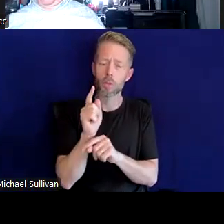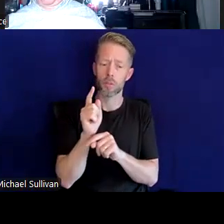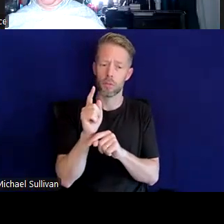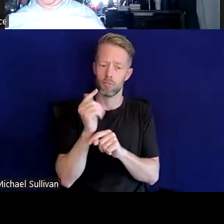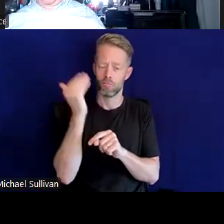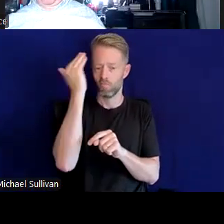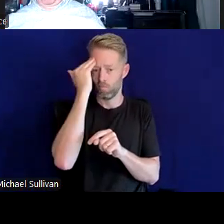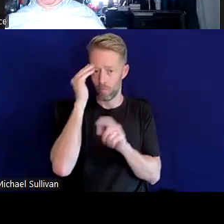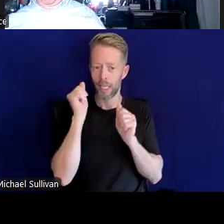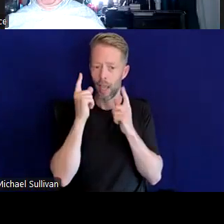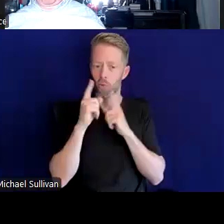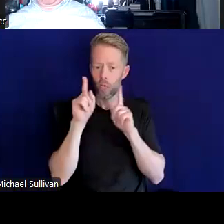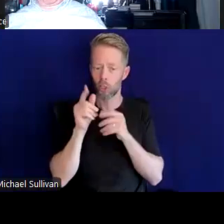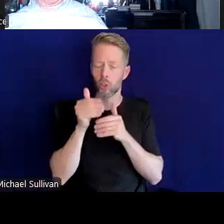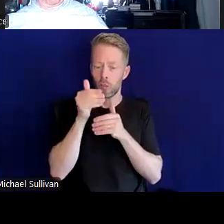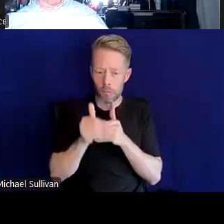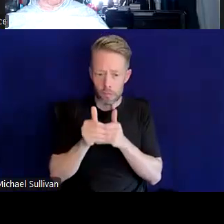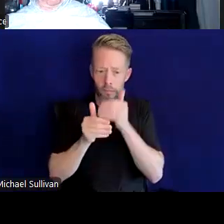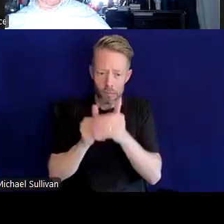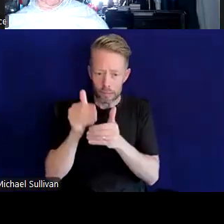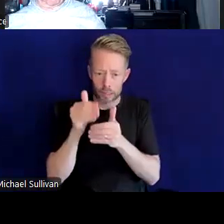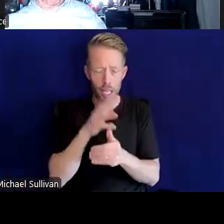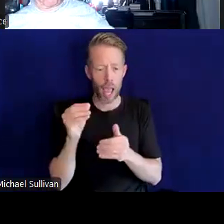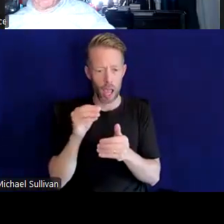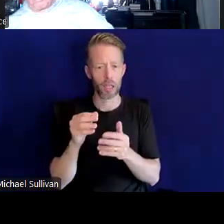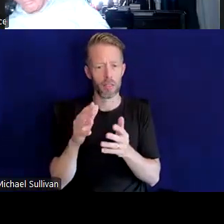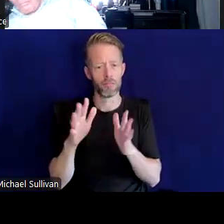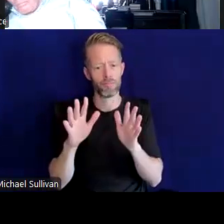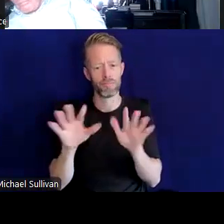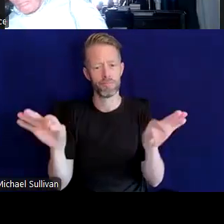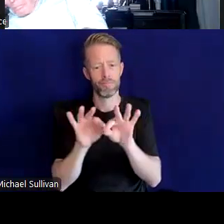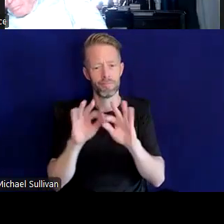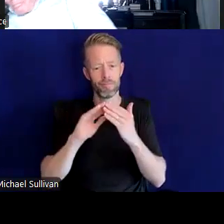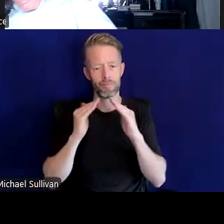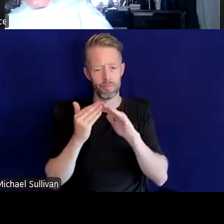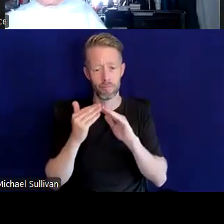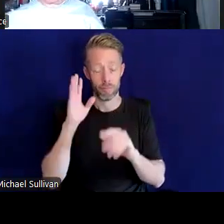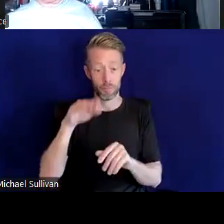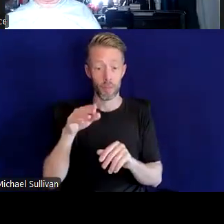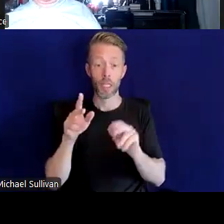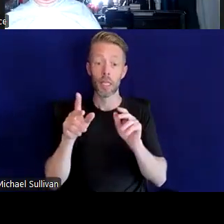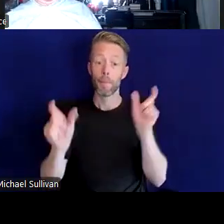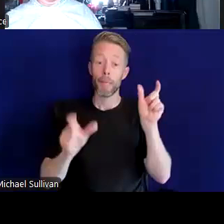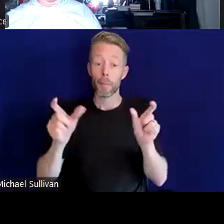a time. Start with smaller goals and Mr. From there and build community. Reach out. The people that loved you before you got